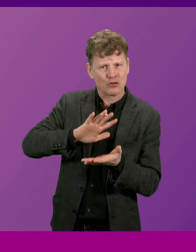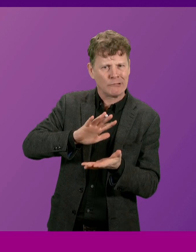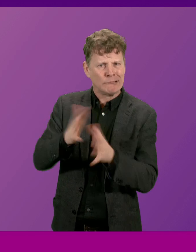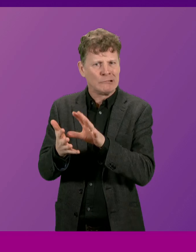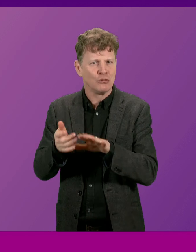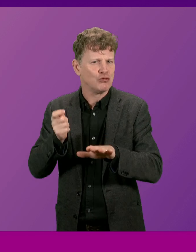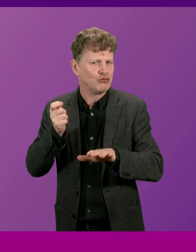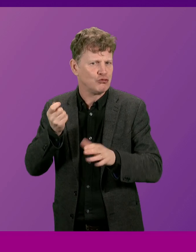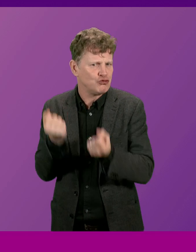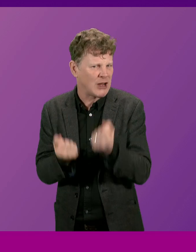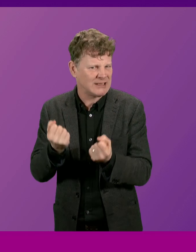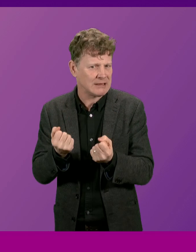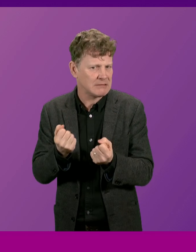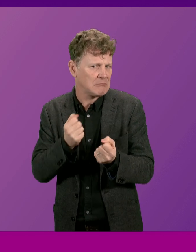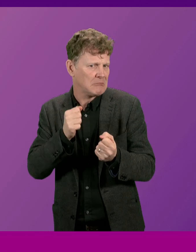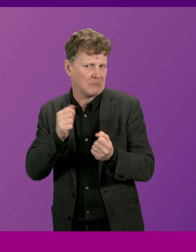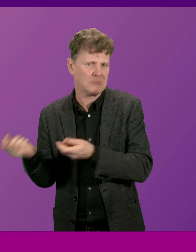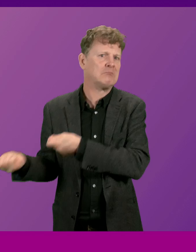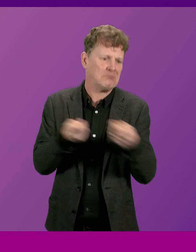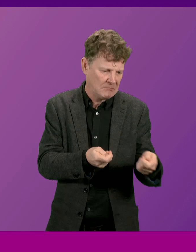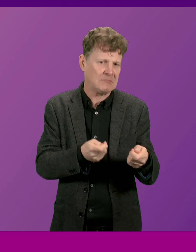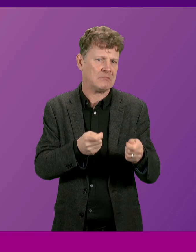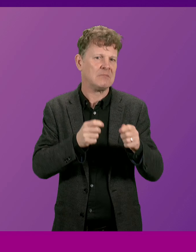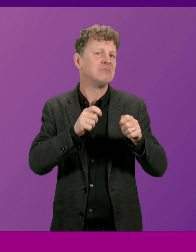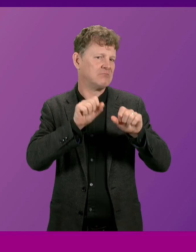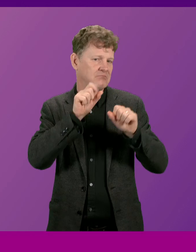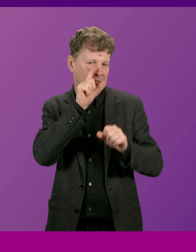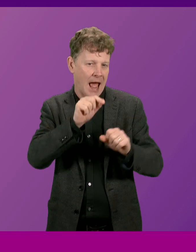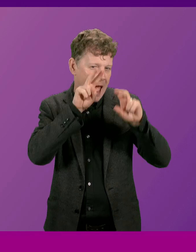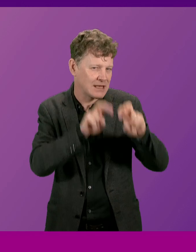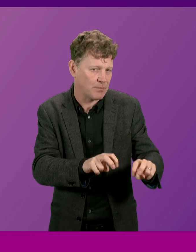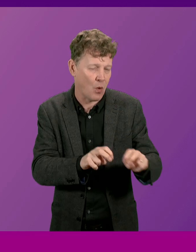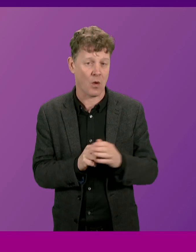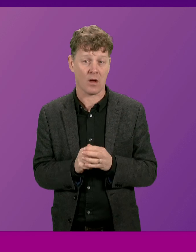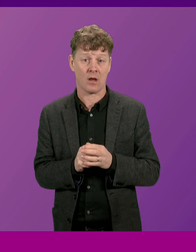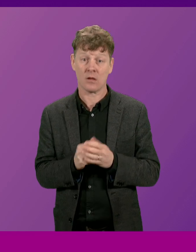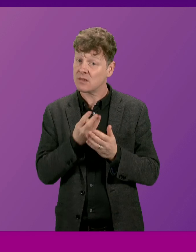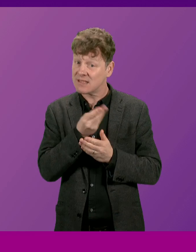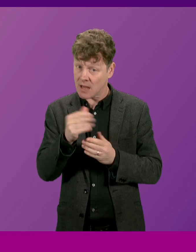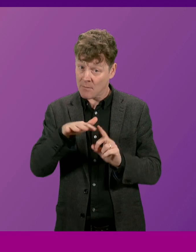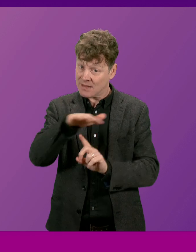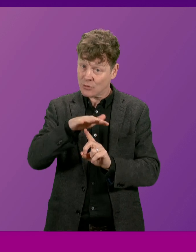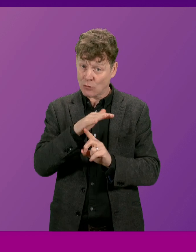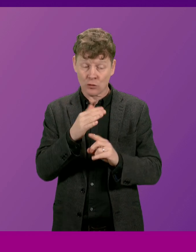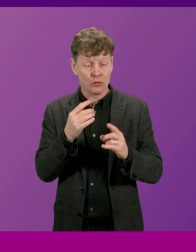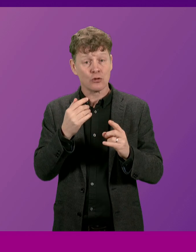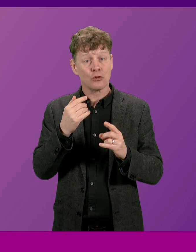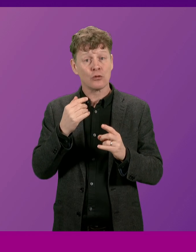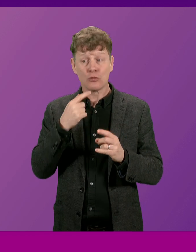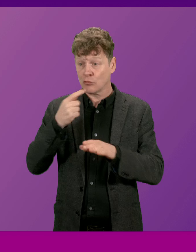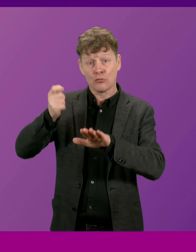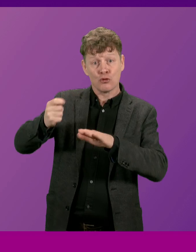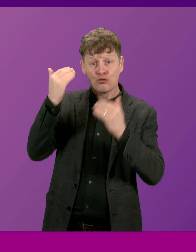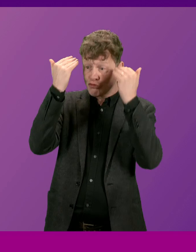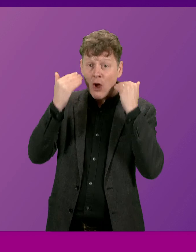explored, which has led to judgments and decisions being overturned in the past.